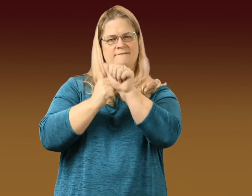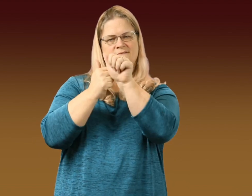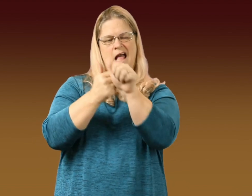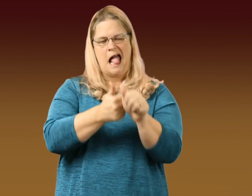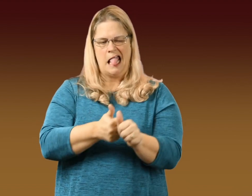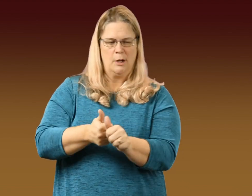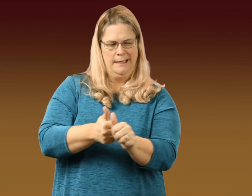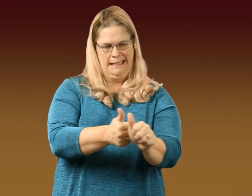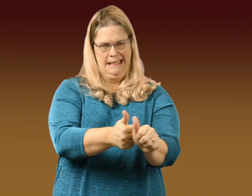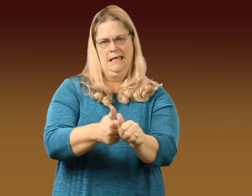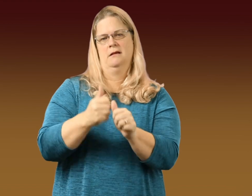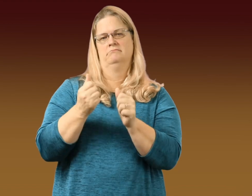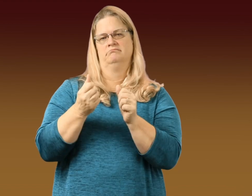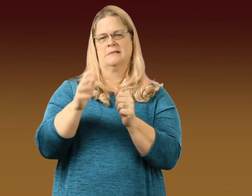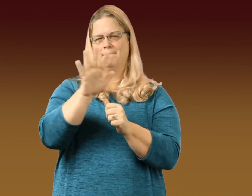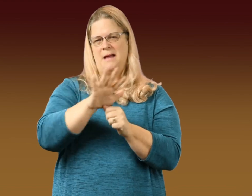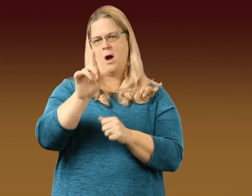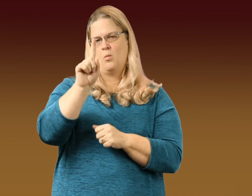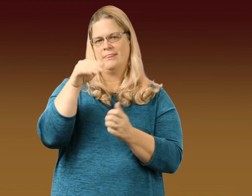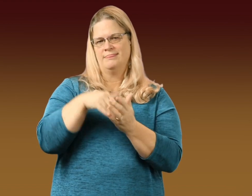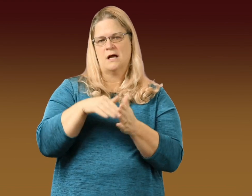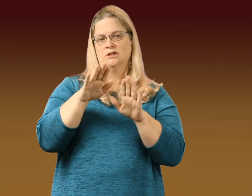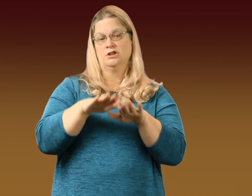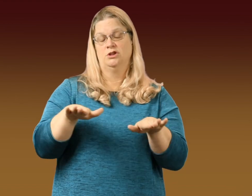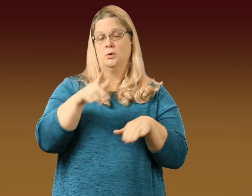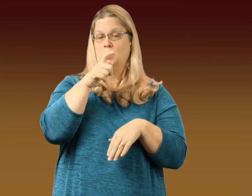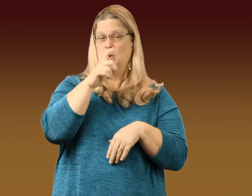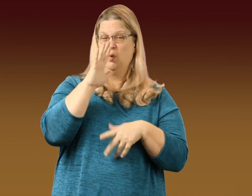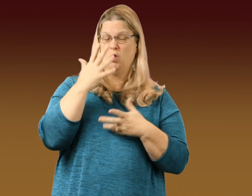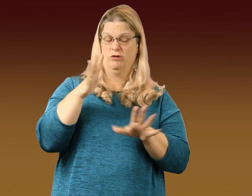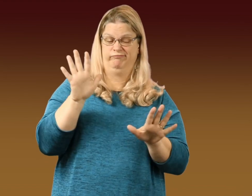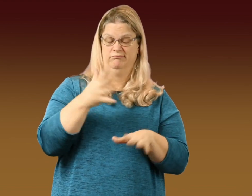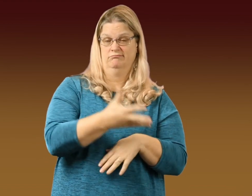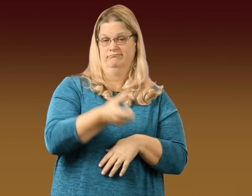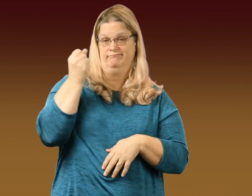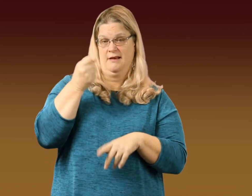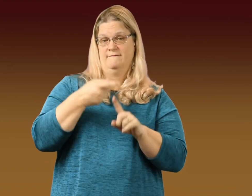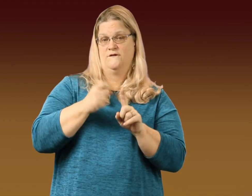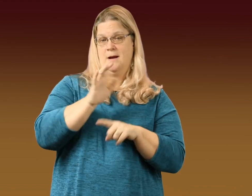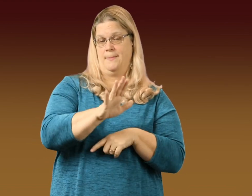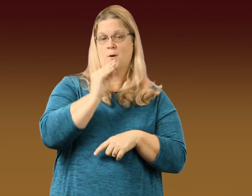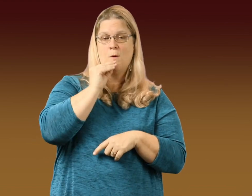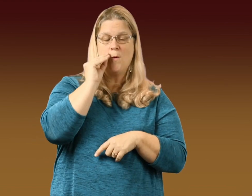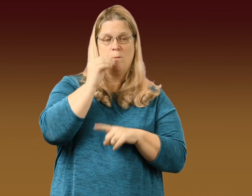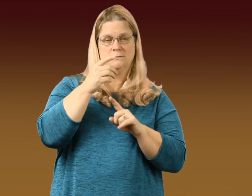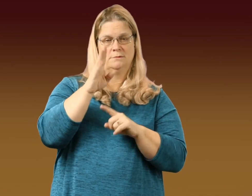in 2009 in which he was following roughly 1000 children who'd been removed